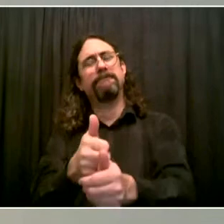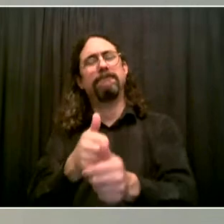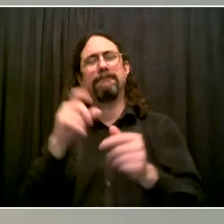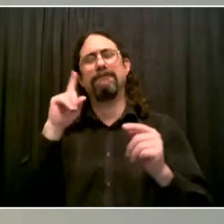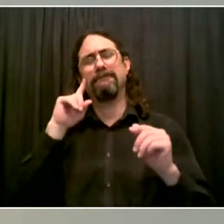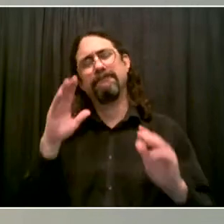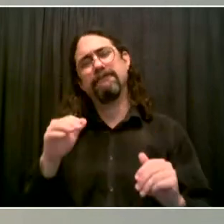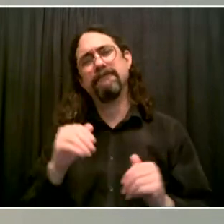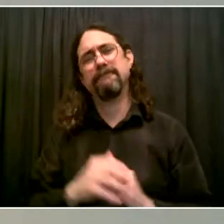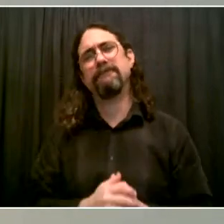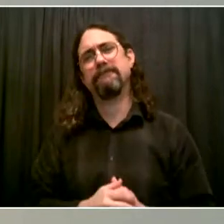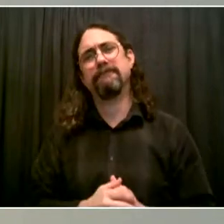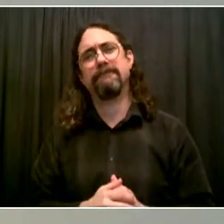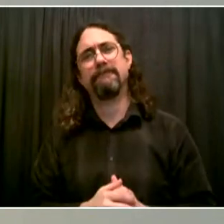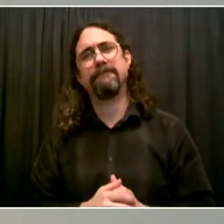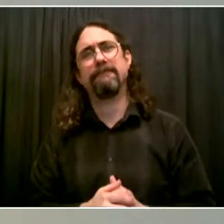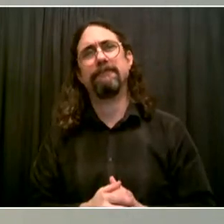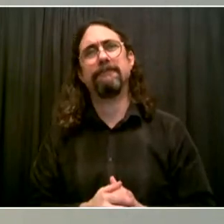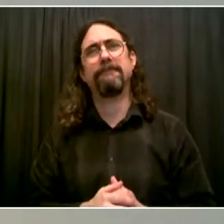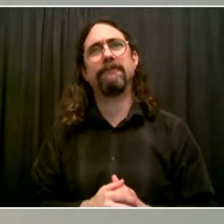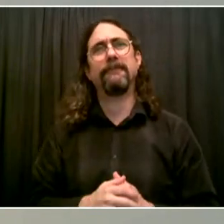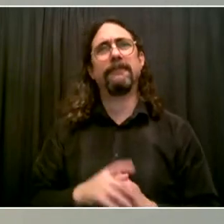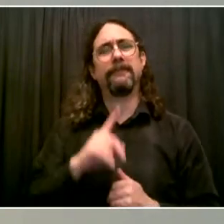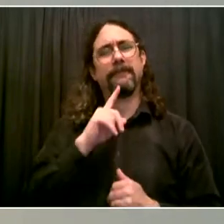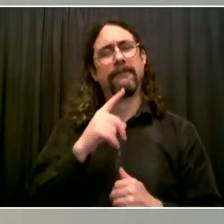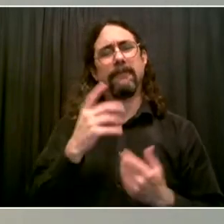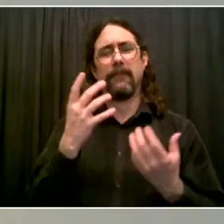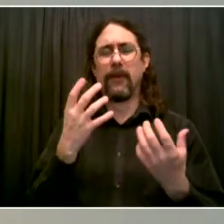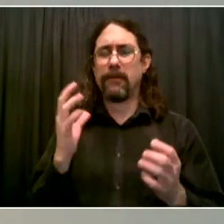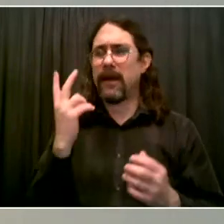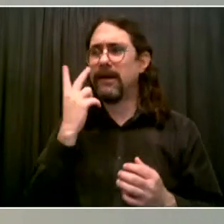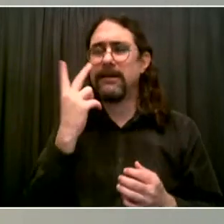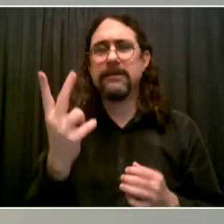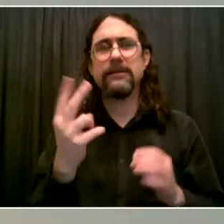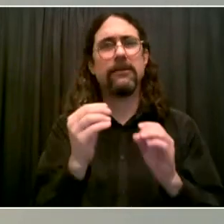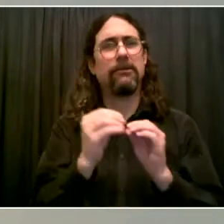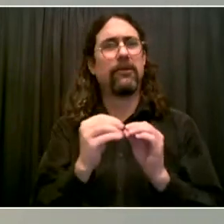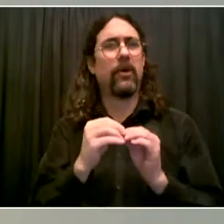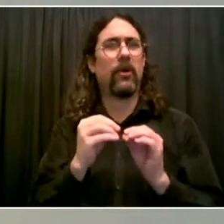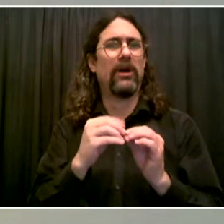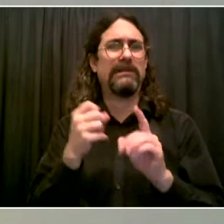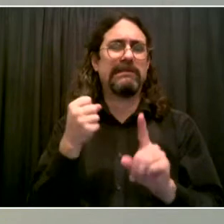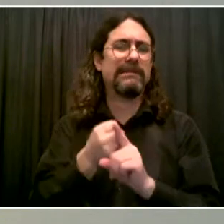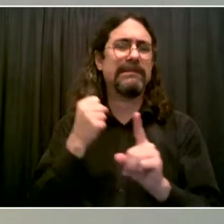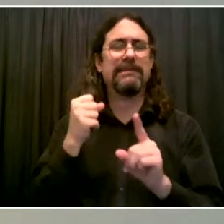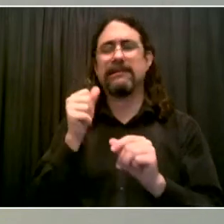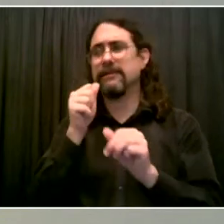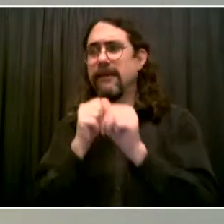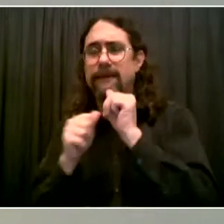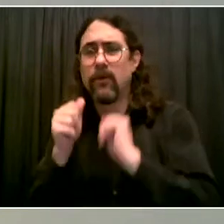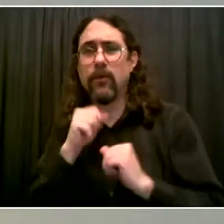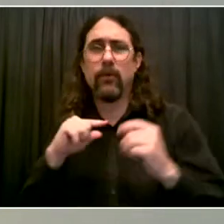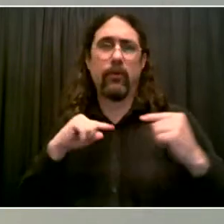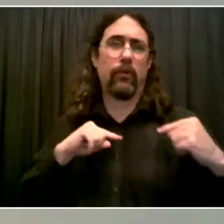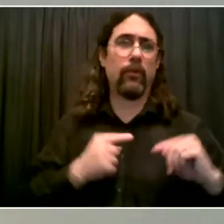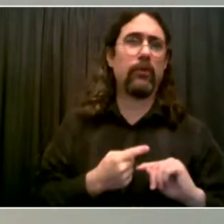PREVENT AS MUCH OF THAT SUFFERING GOING FORWARD AS WELL. OUR PRACTICAL AAICDVE REVOLVES